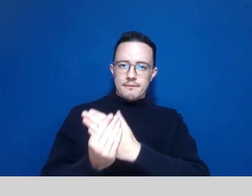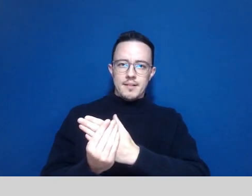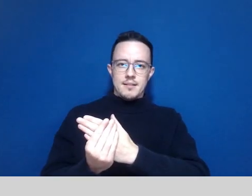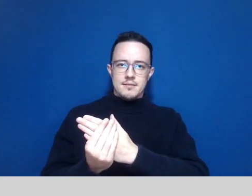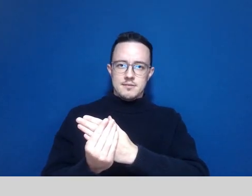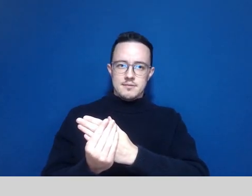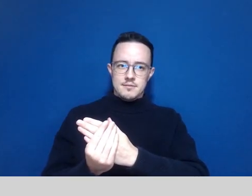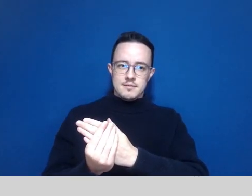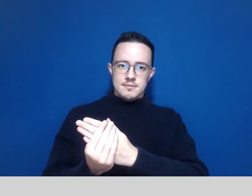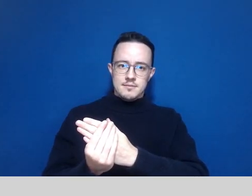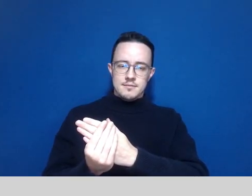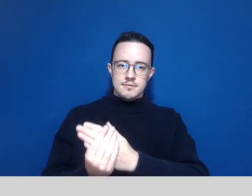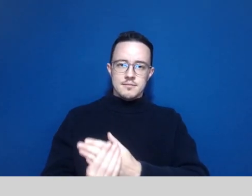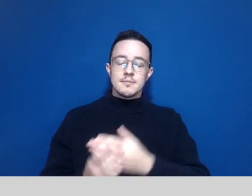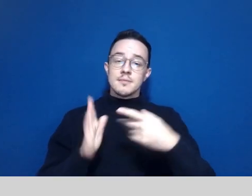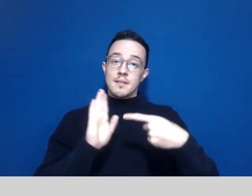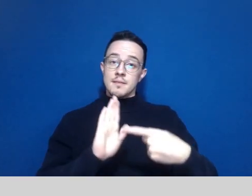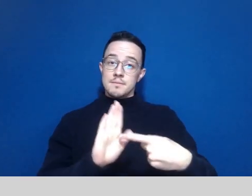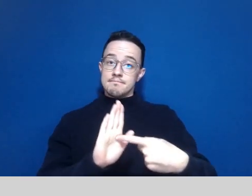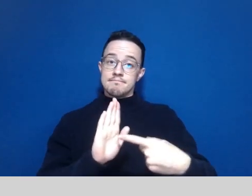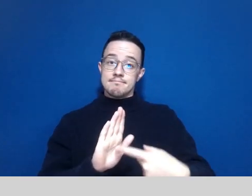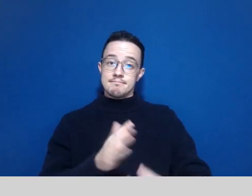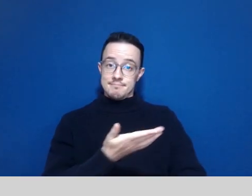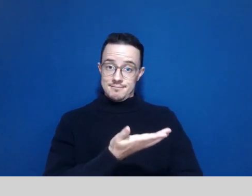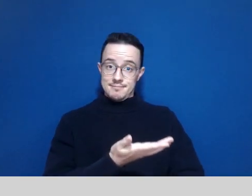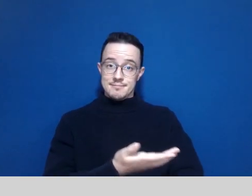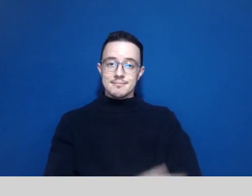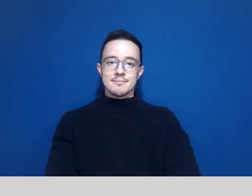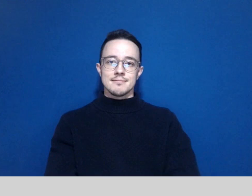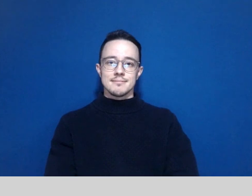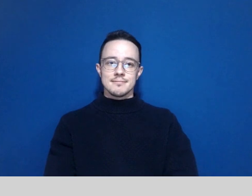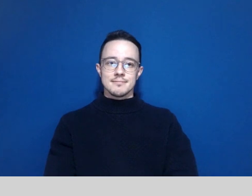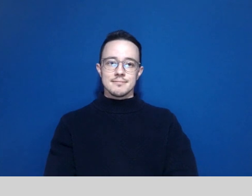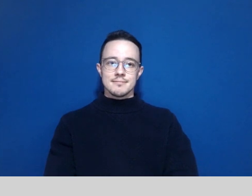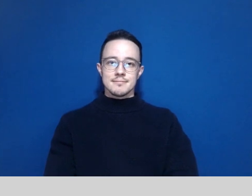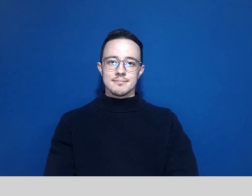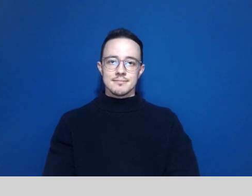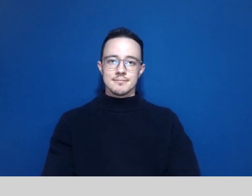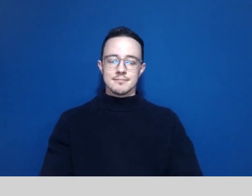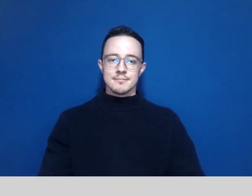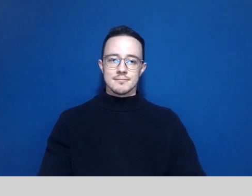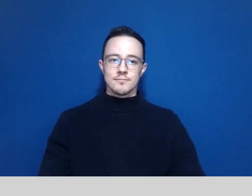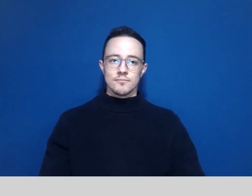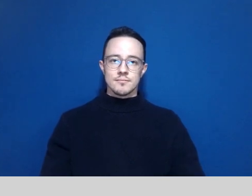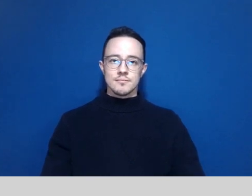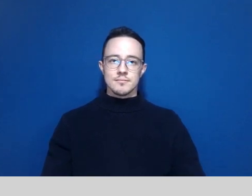how to build out that file. Think we can actually even take a look at it here.